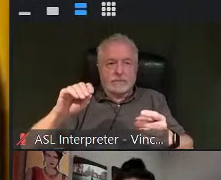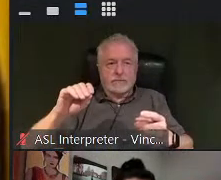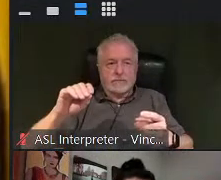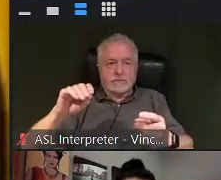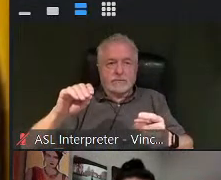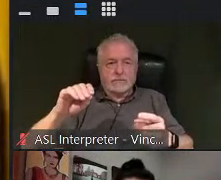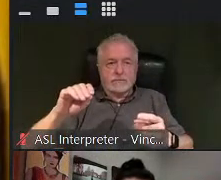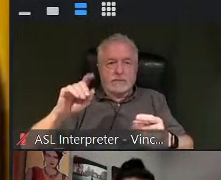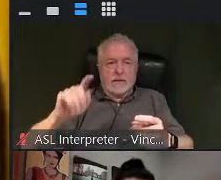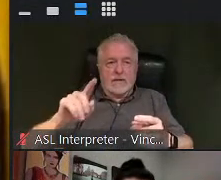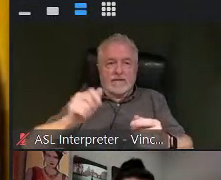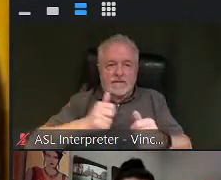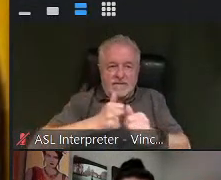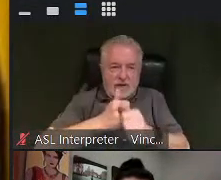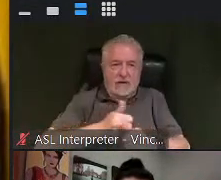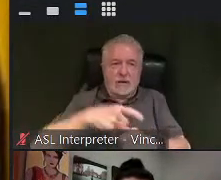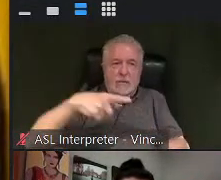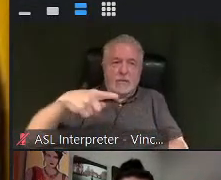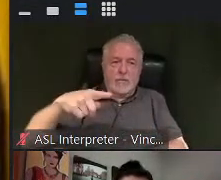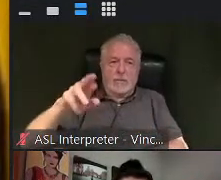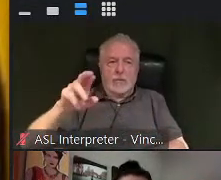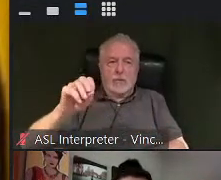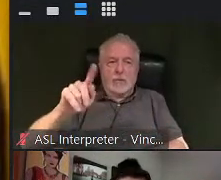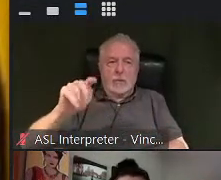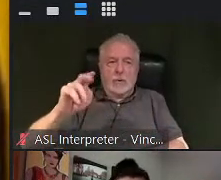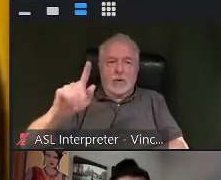They're going to have to follow the protocols, the.